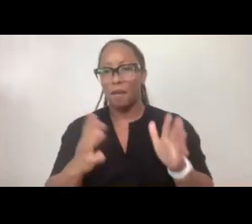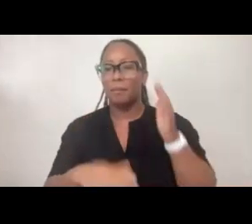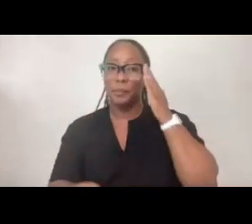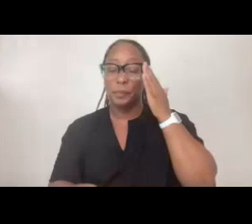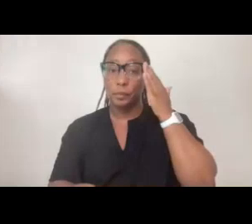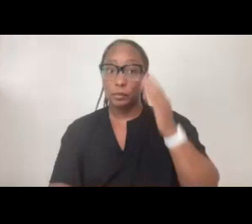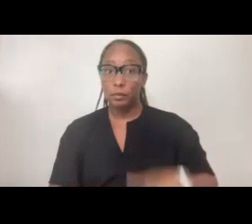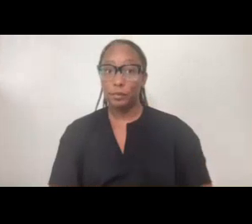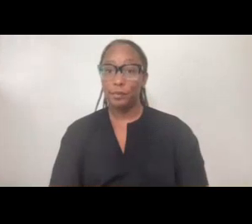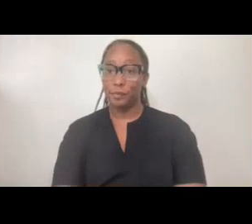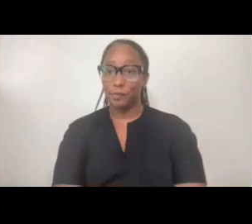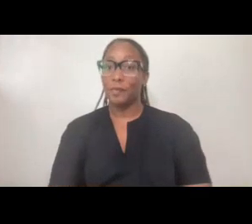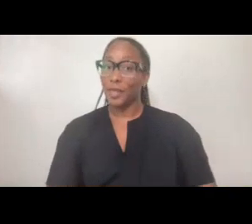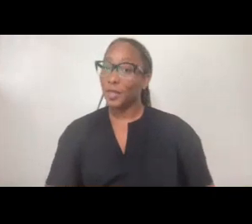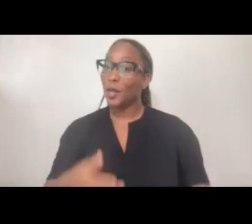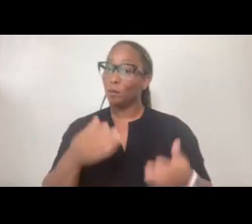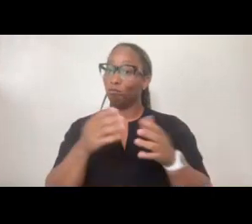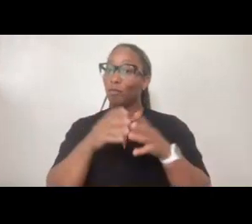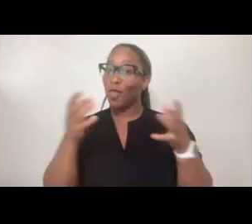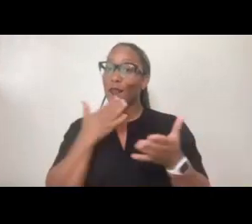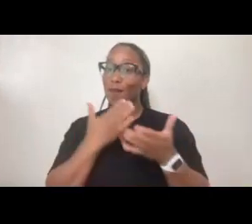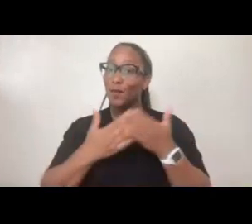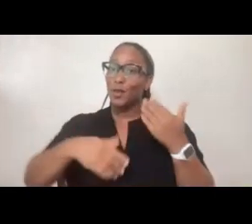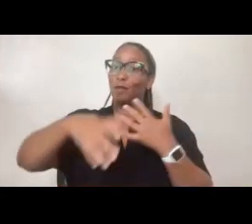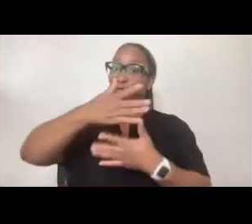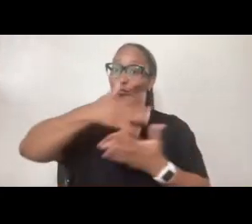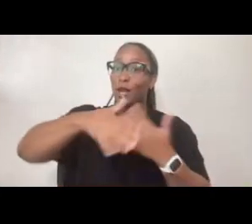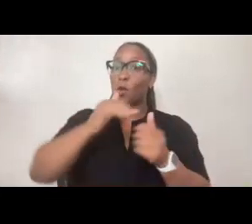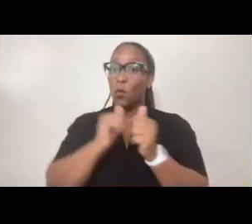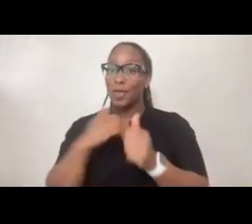We had a lot of good interaction among our Members,